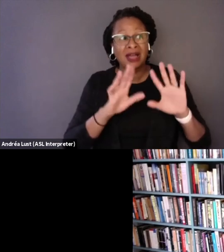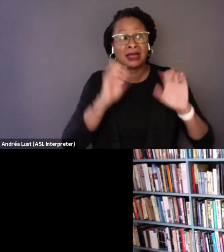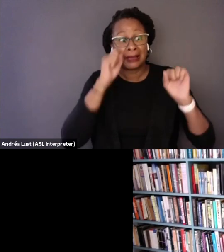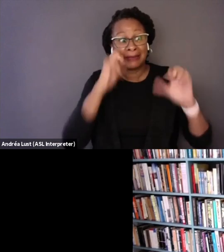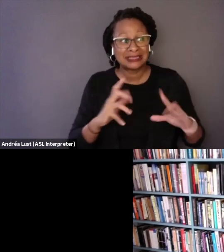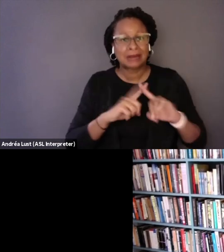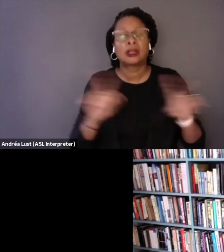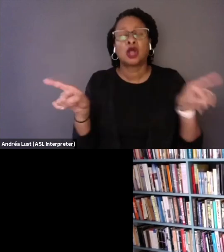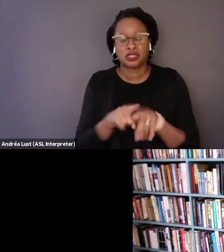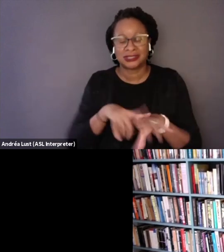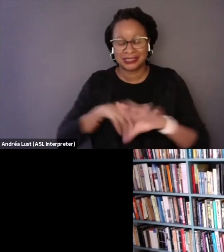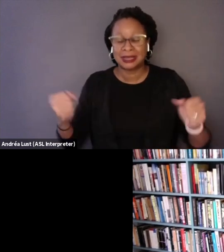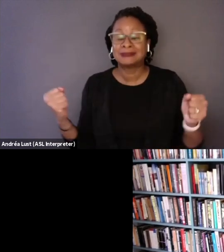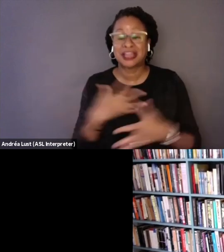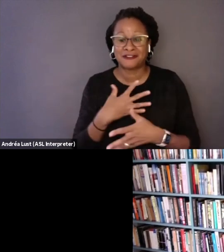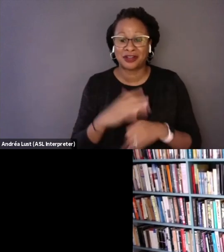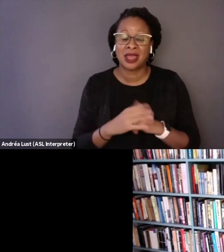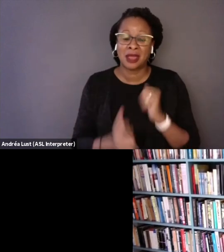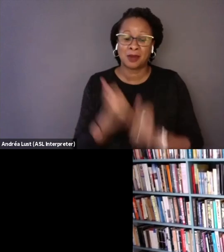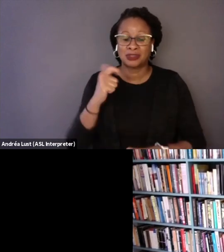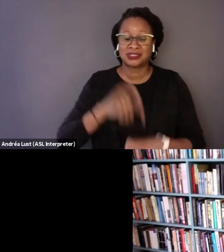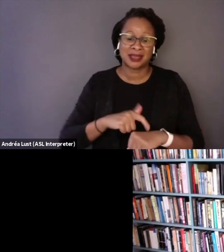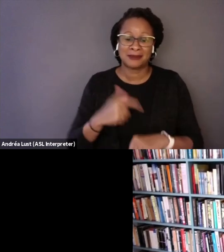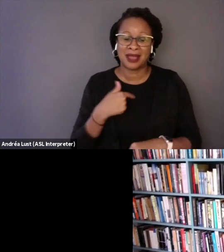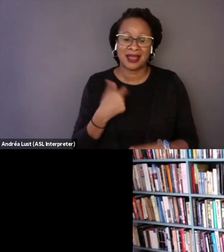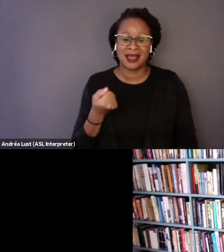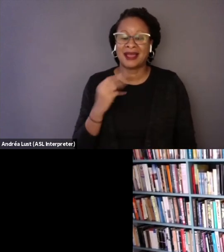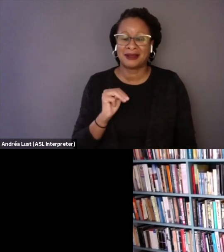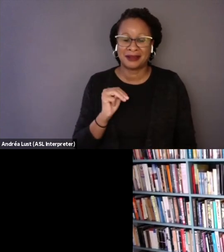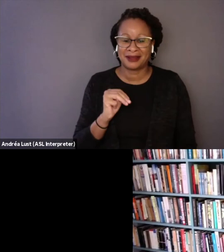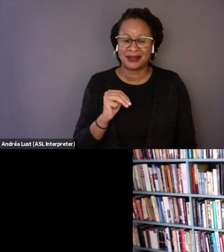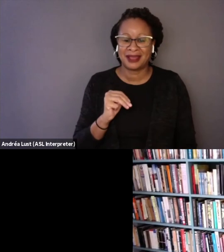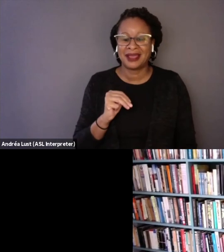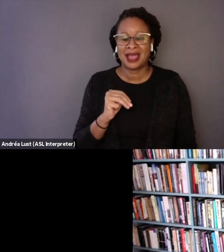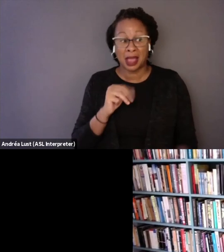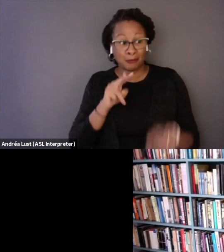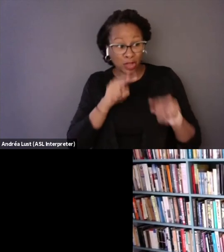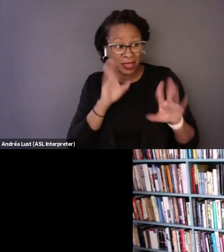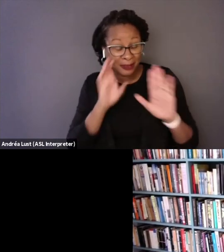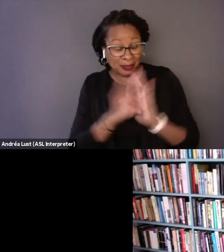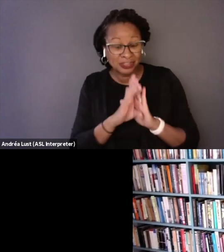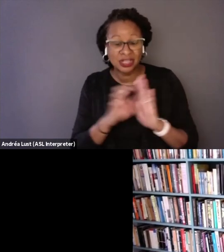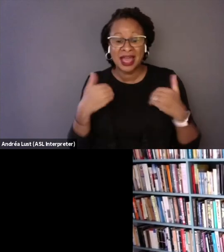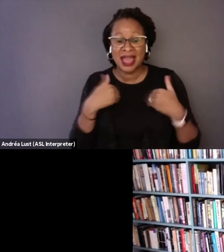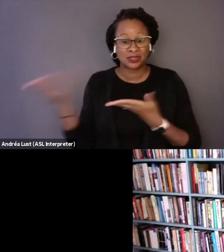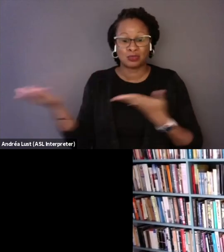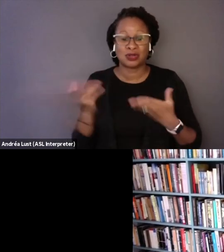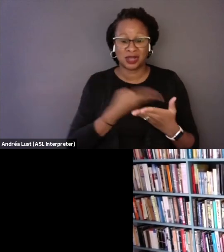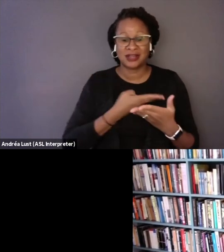So most of the time I am steeped in undersea imagery that has been brought to us by the incredible innovation